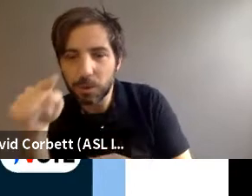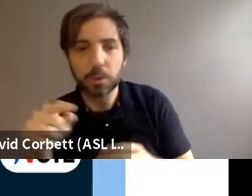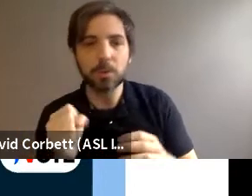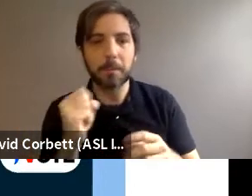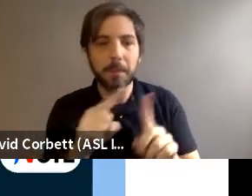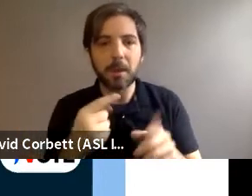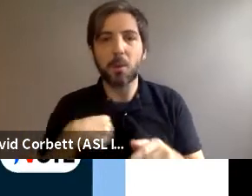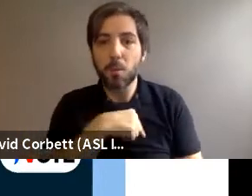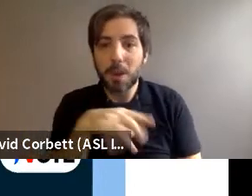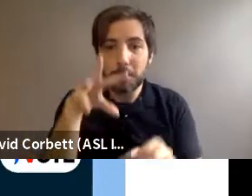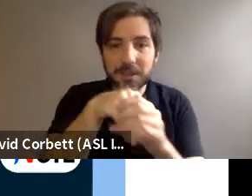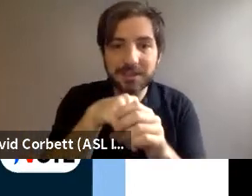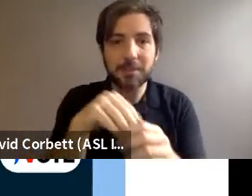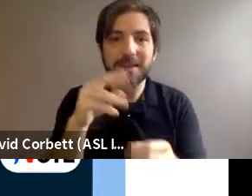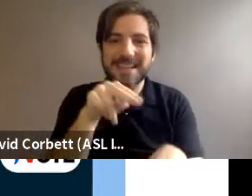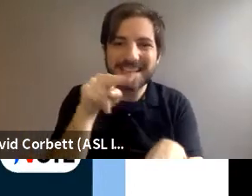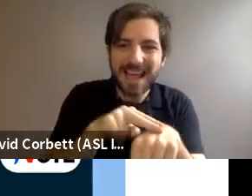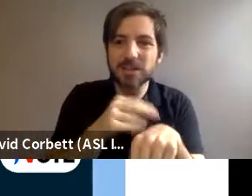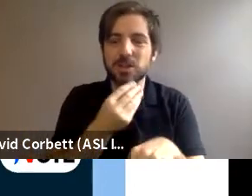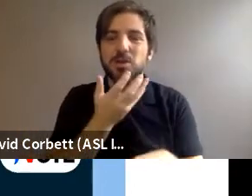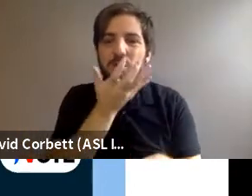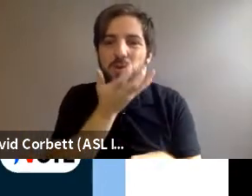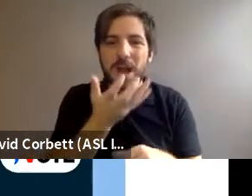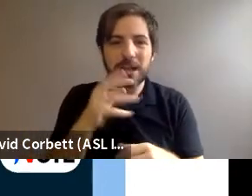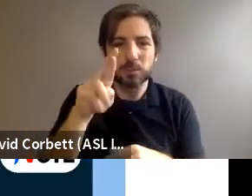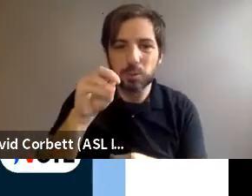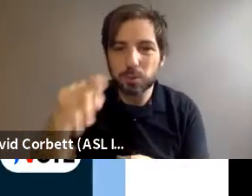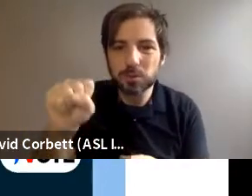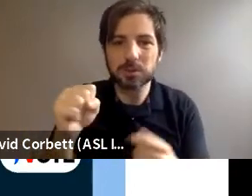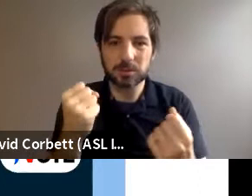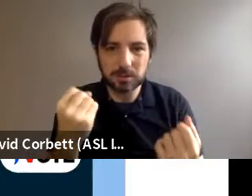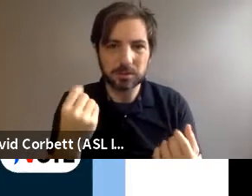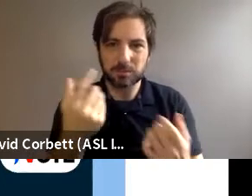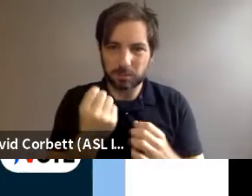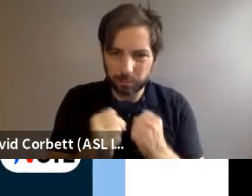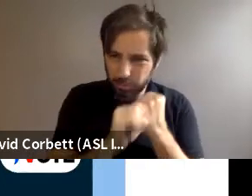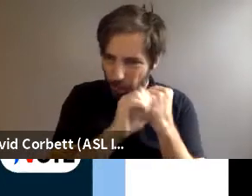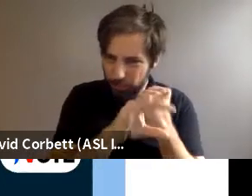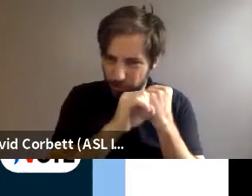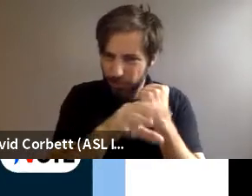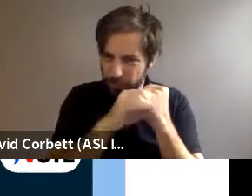in national grassroots nonpartisan efforts to write postcards promoting voting in Georgia,